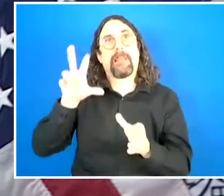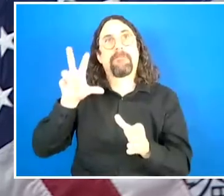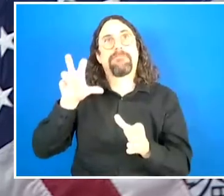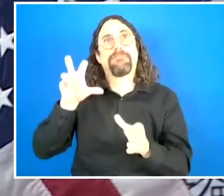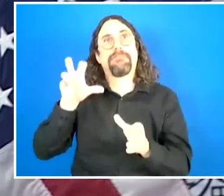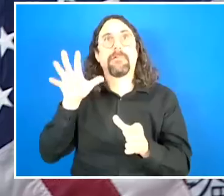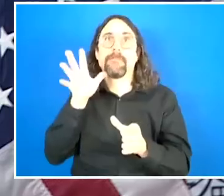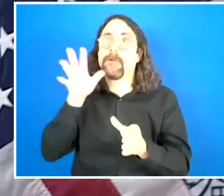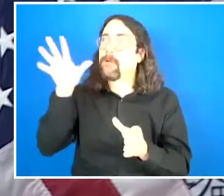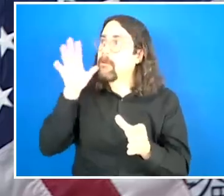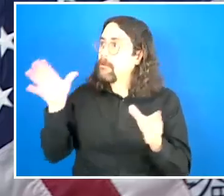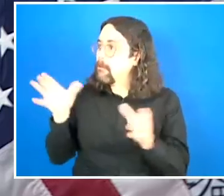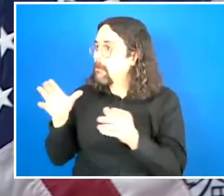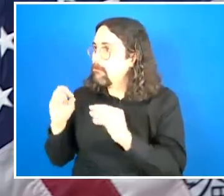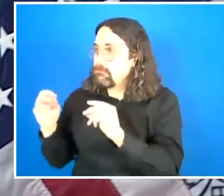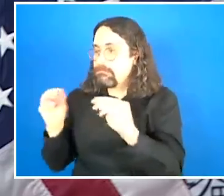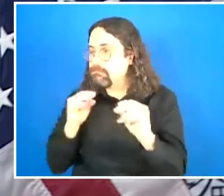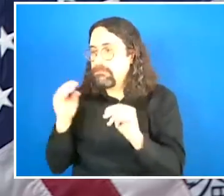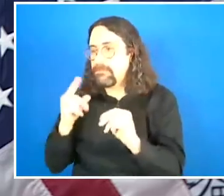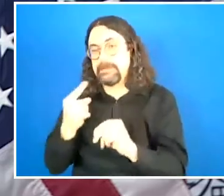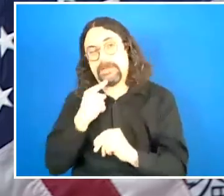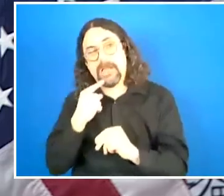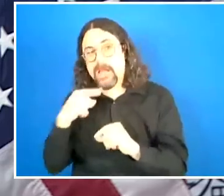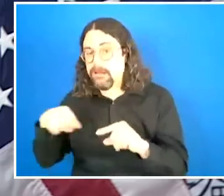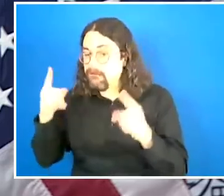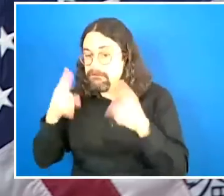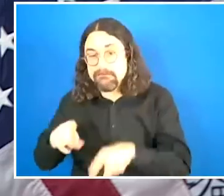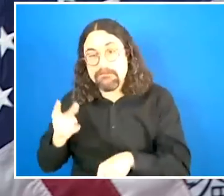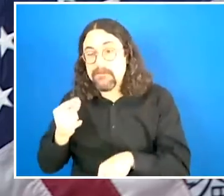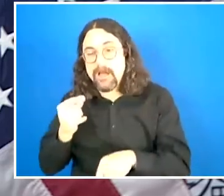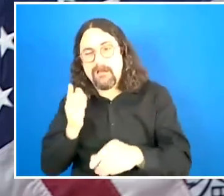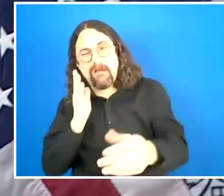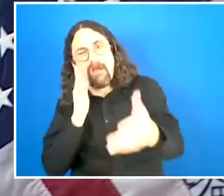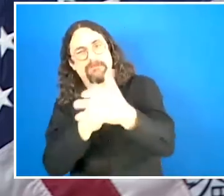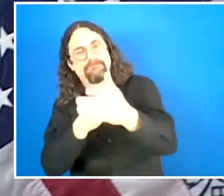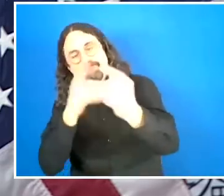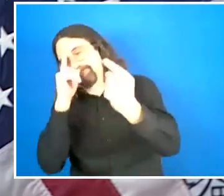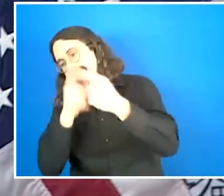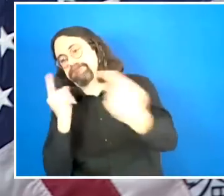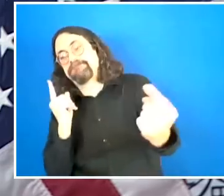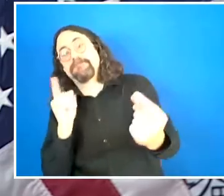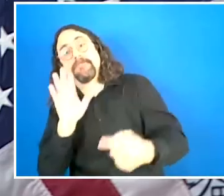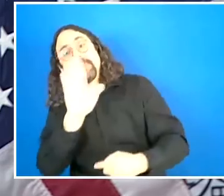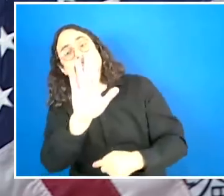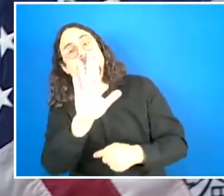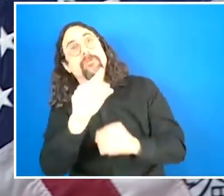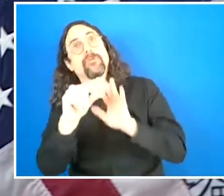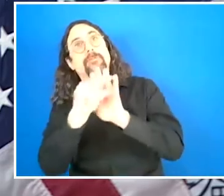THY EARE SUPPORTIVE OF THIS MEASURE THAT WOULD ALLOW THE LOWEST GRADE TO